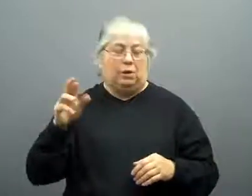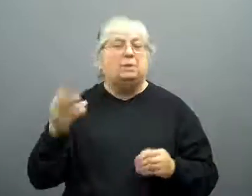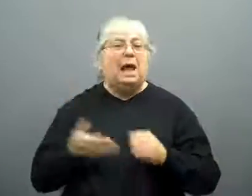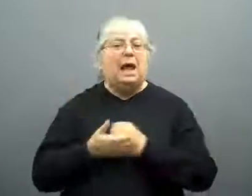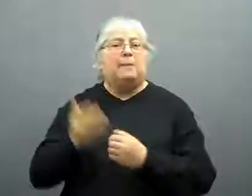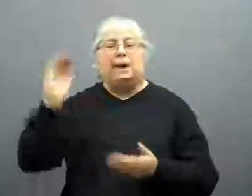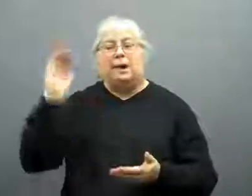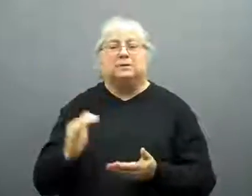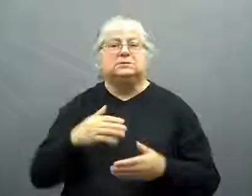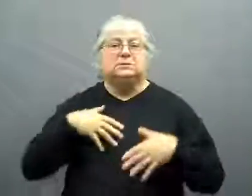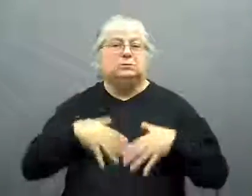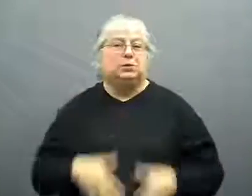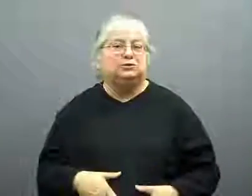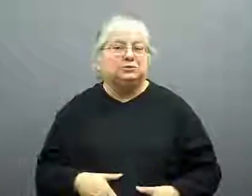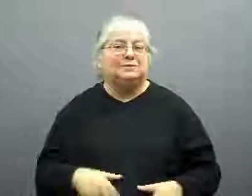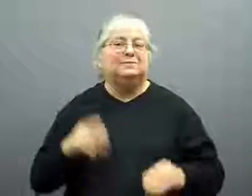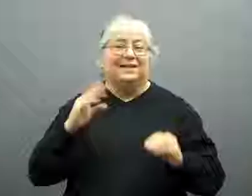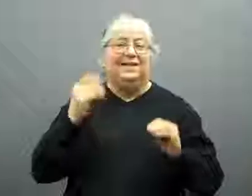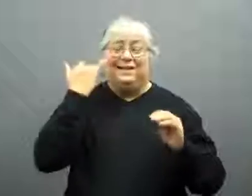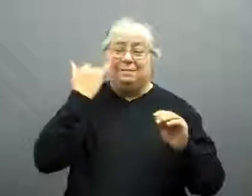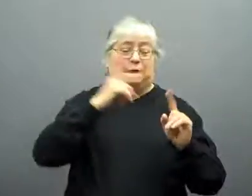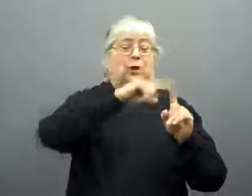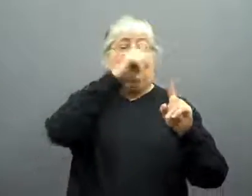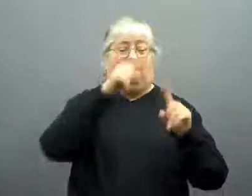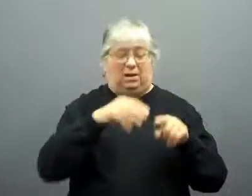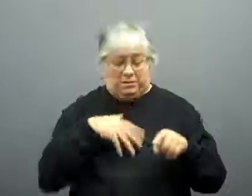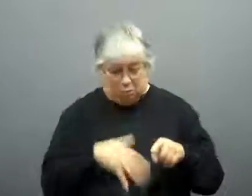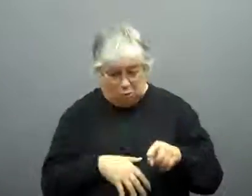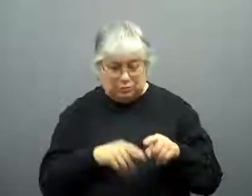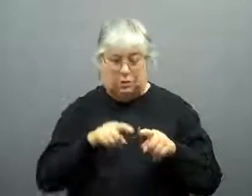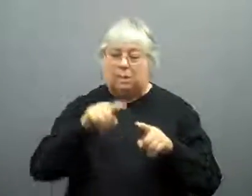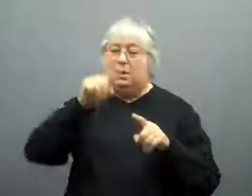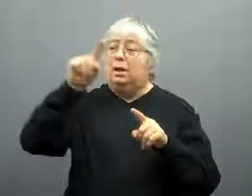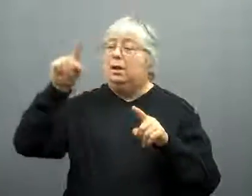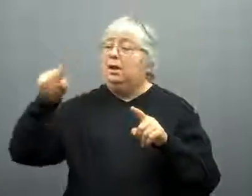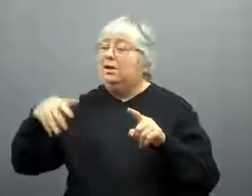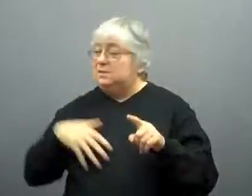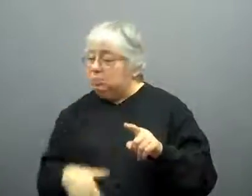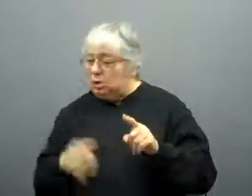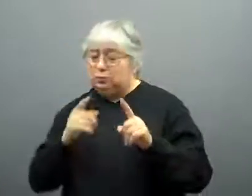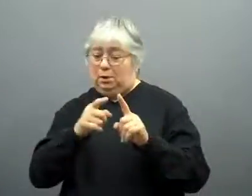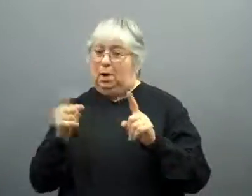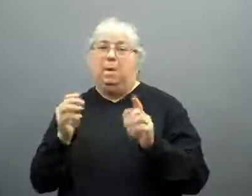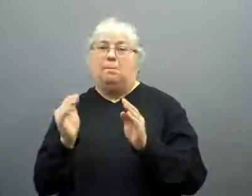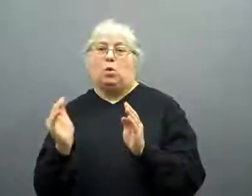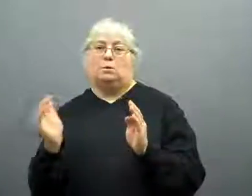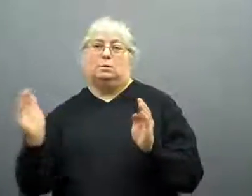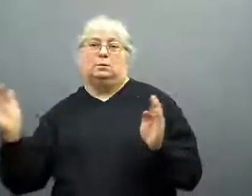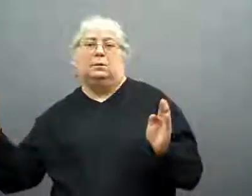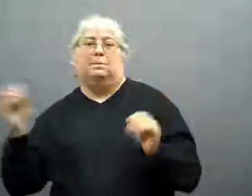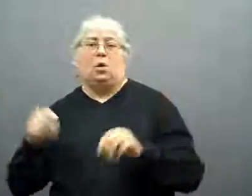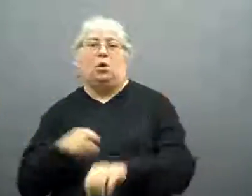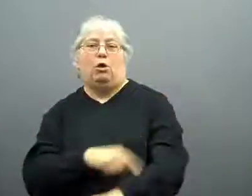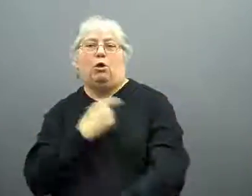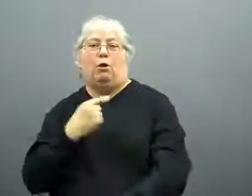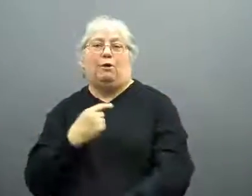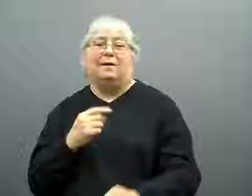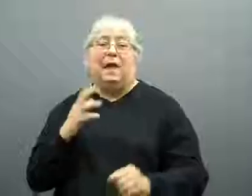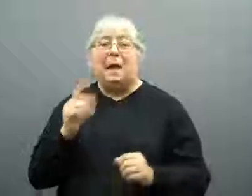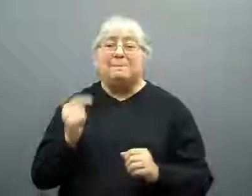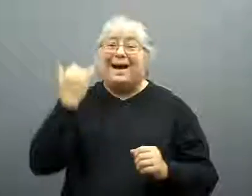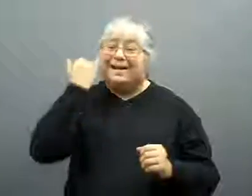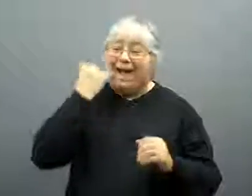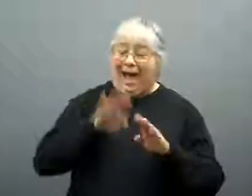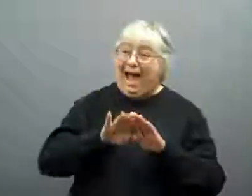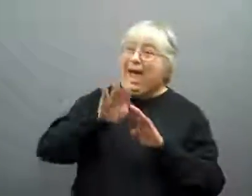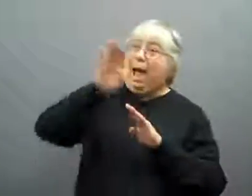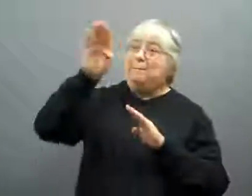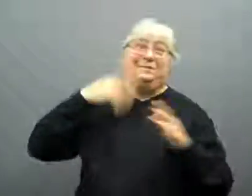fish oil helps reduce depression.